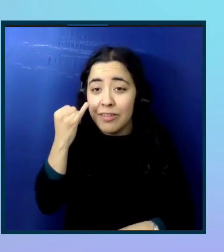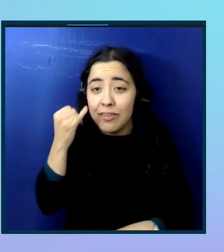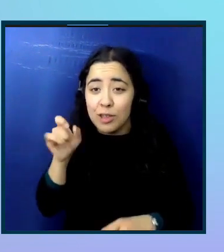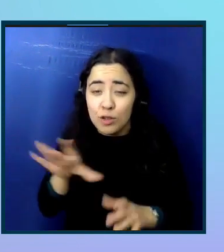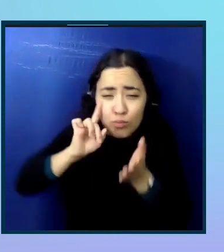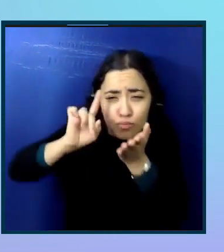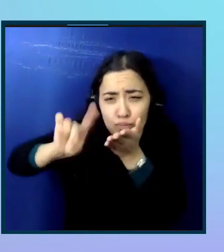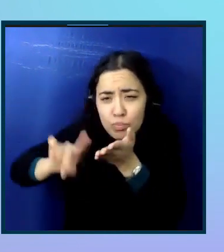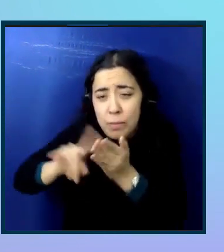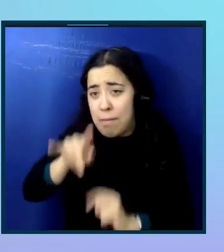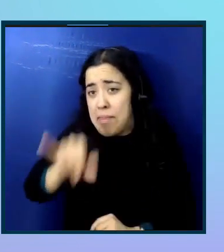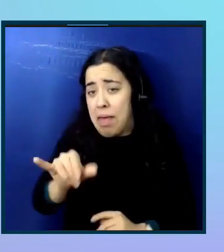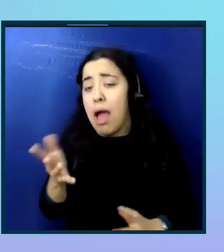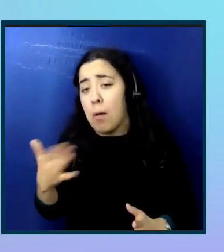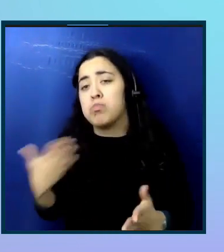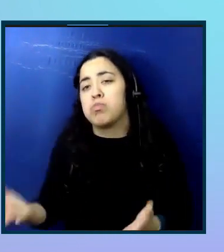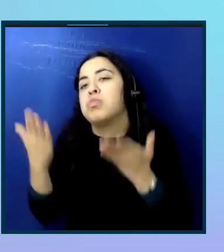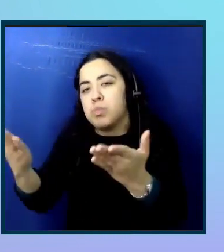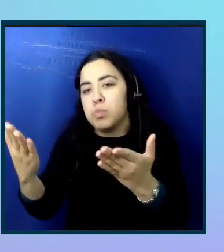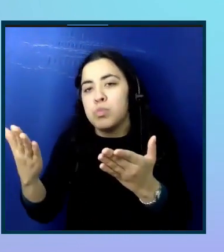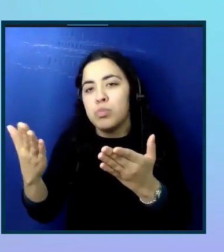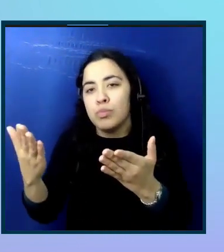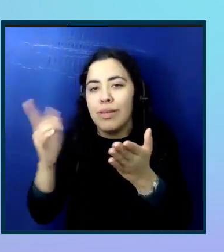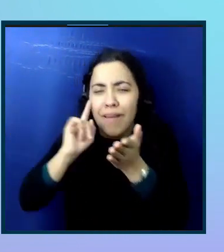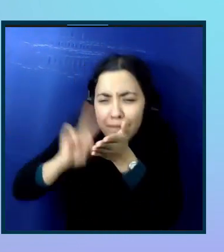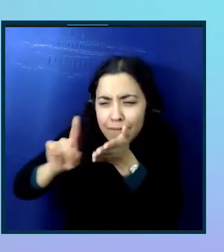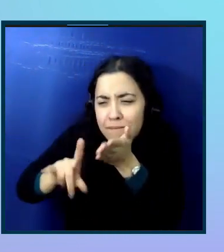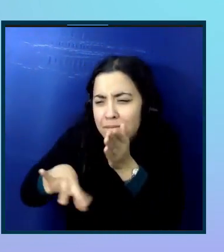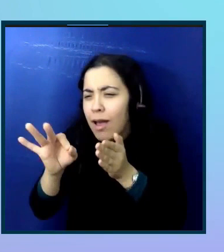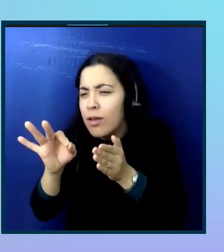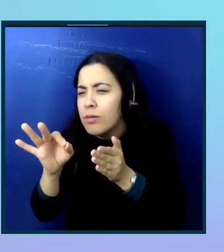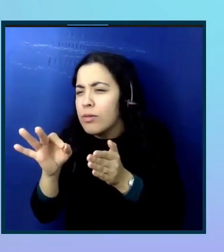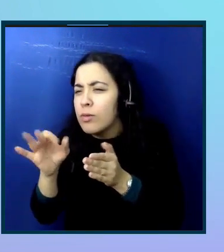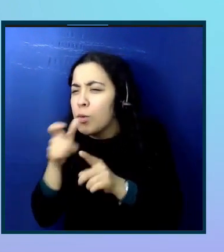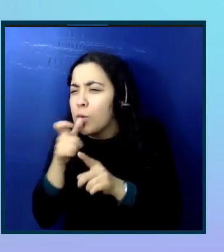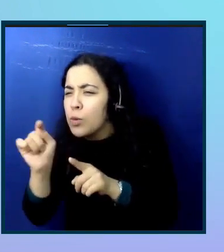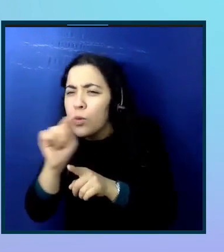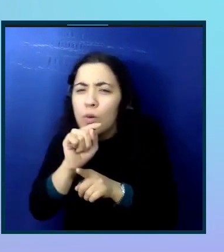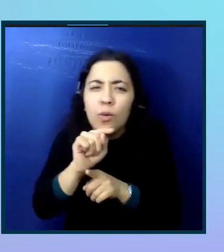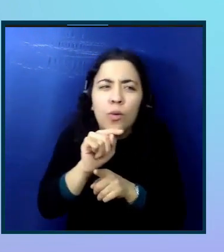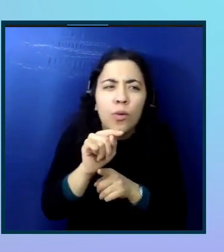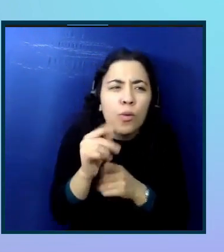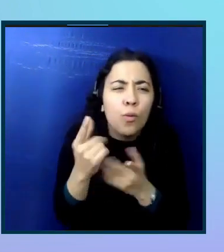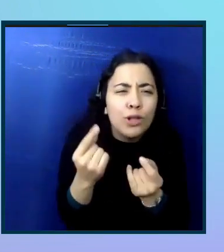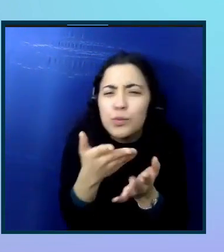So if you can do some research on that, and find out who has done what, I think that's a great way to learn.